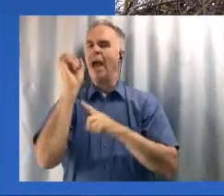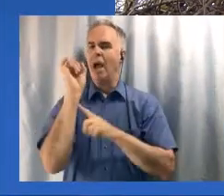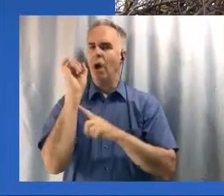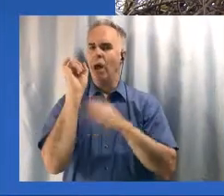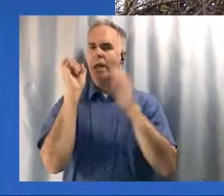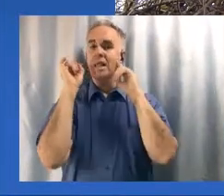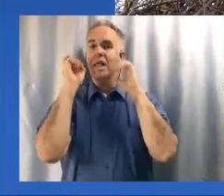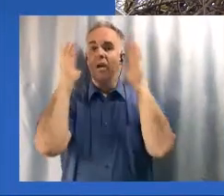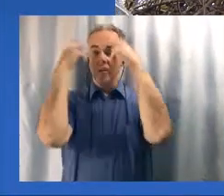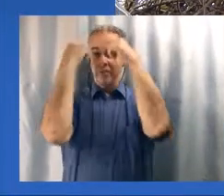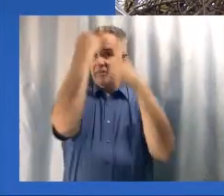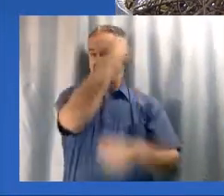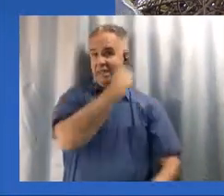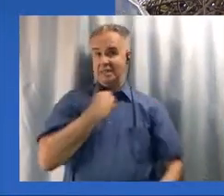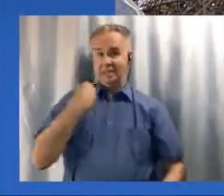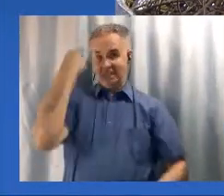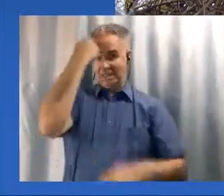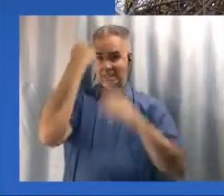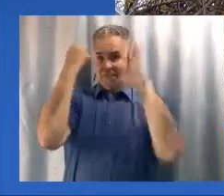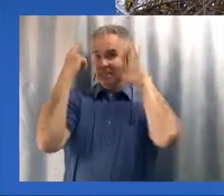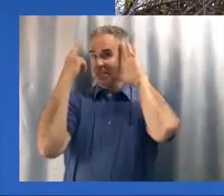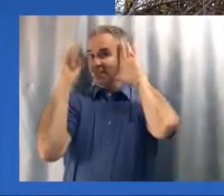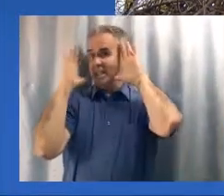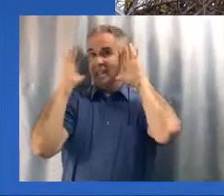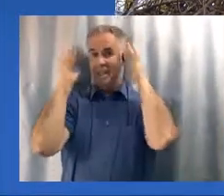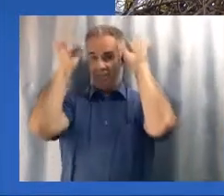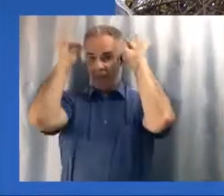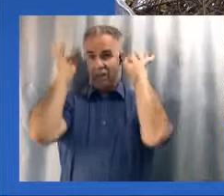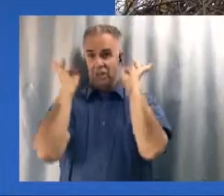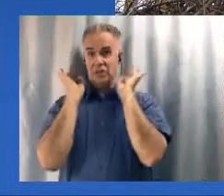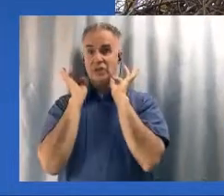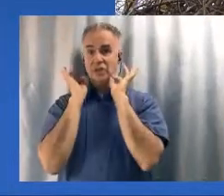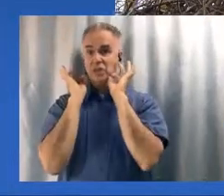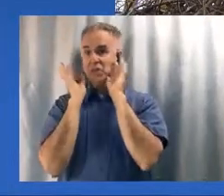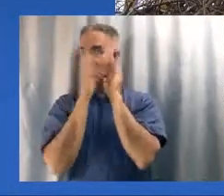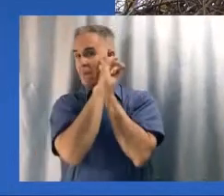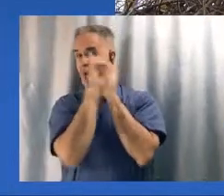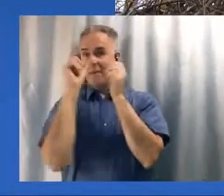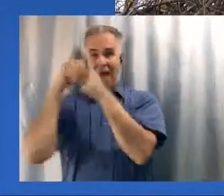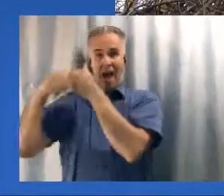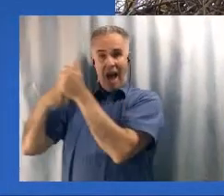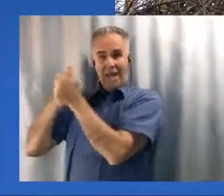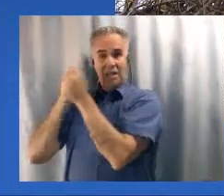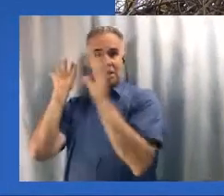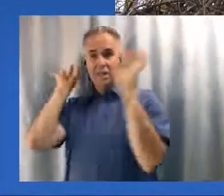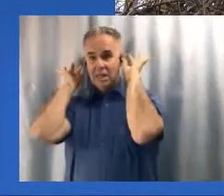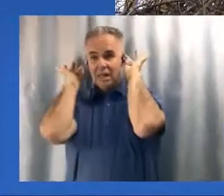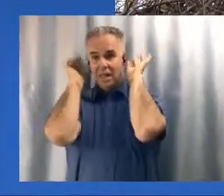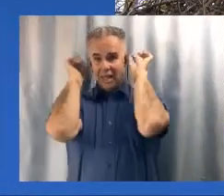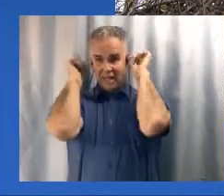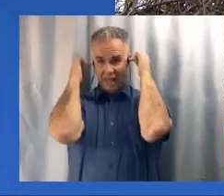Their ears are hidden behind their facial disk feathers. These disks act like